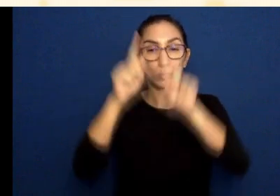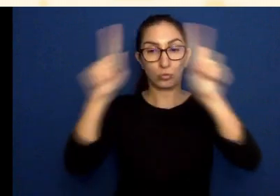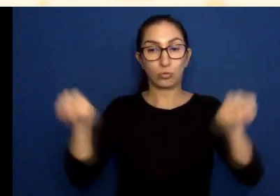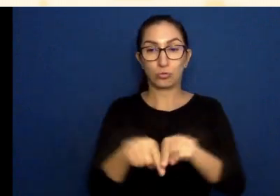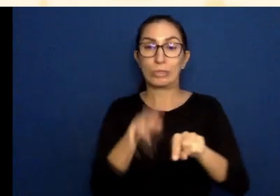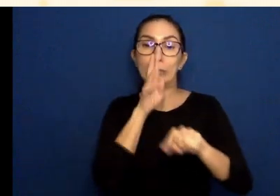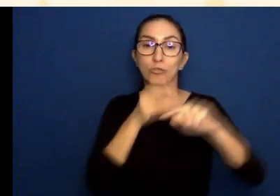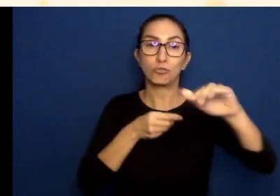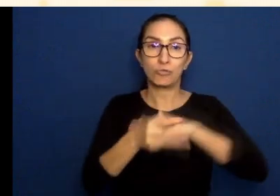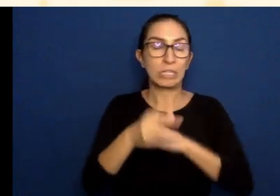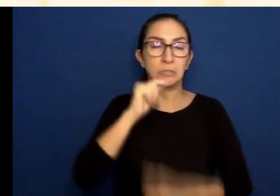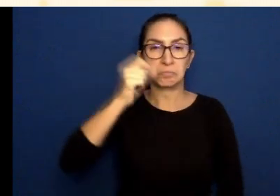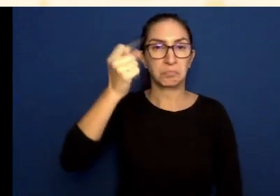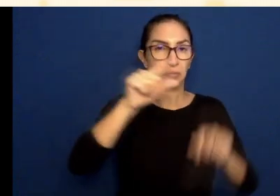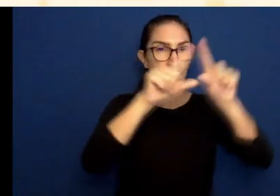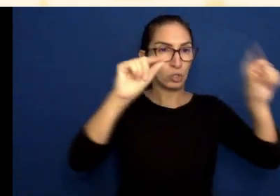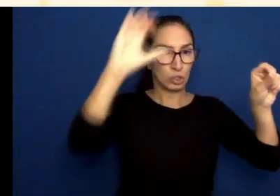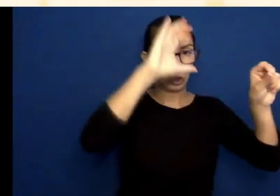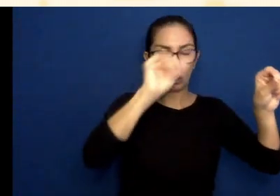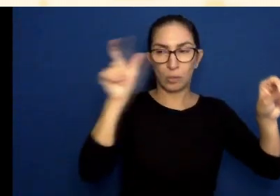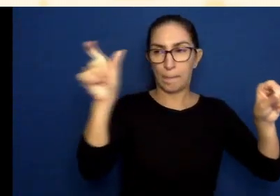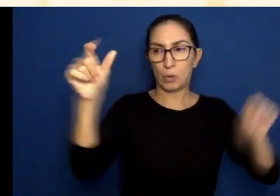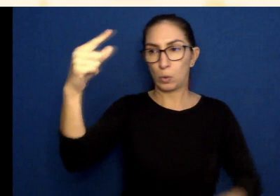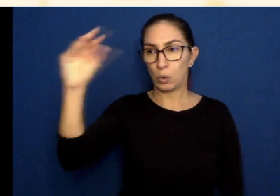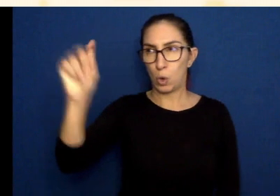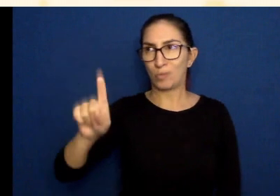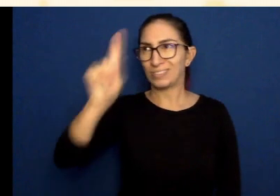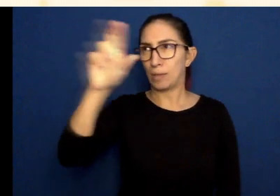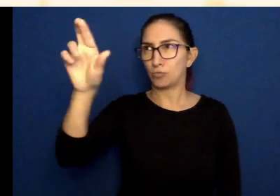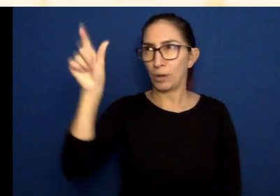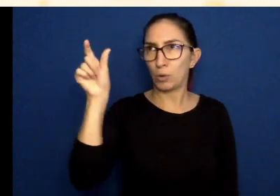For example, when we did some testing a while back, we found